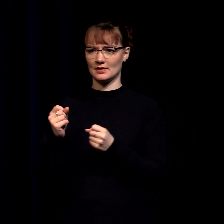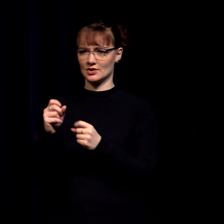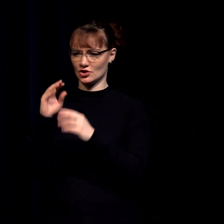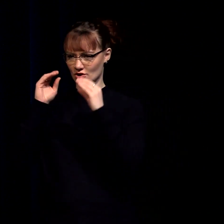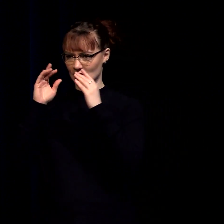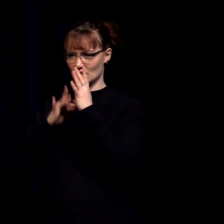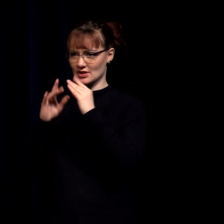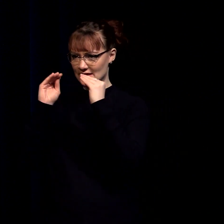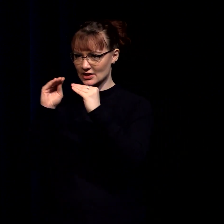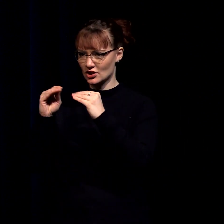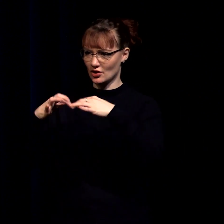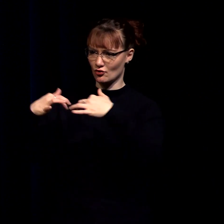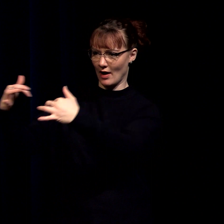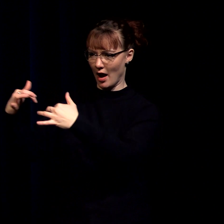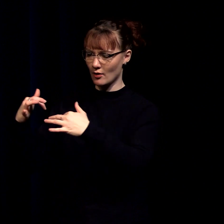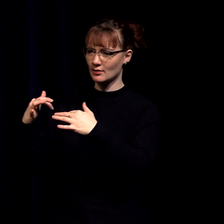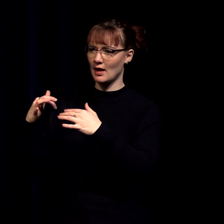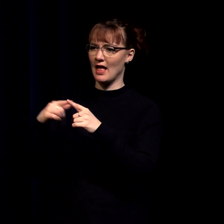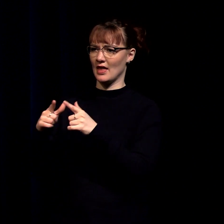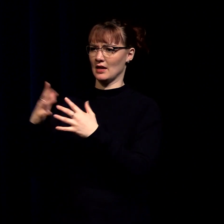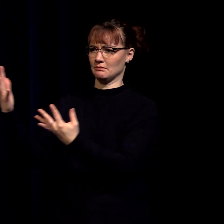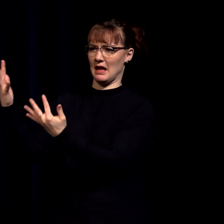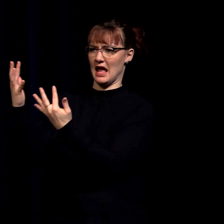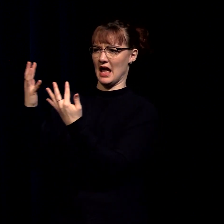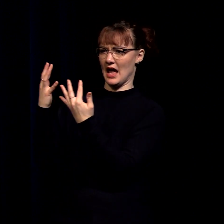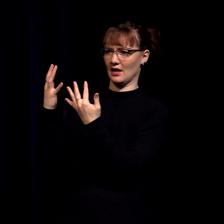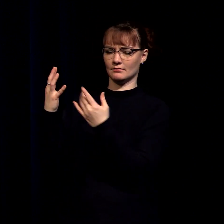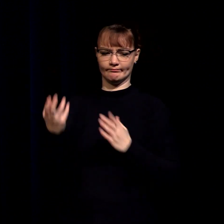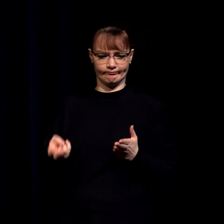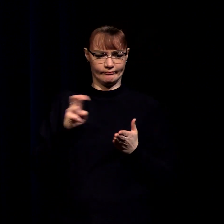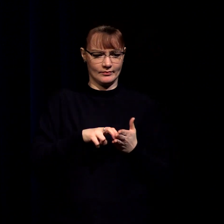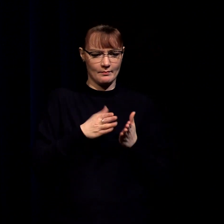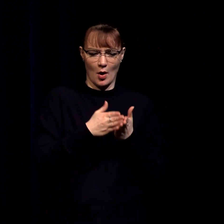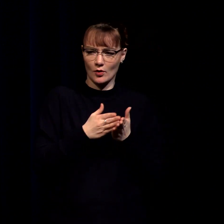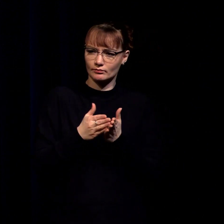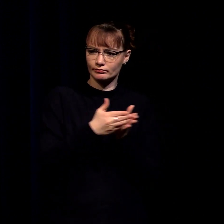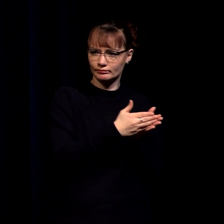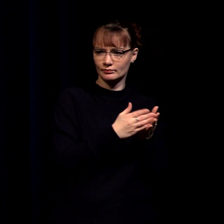back and he begins to teach. And after he's done teaching, he says, Simon, go take your boat and catch some fish. And he's